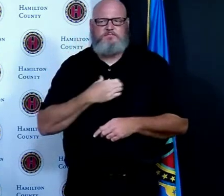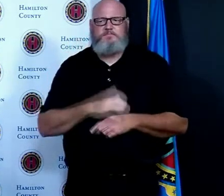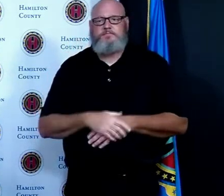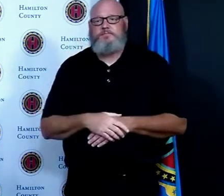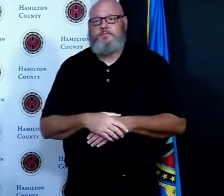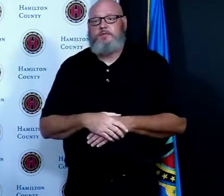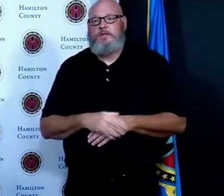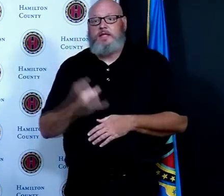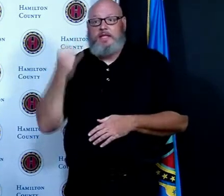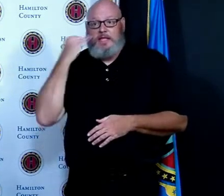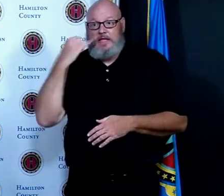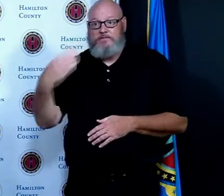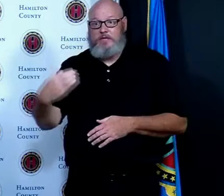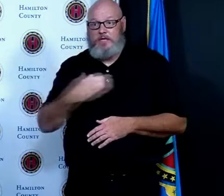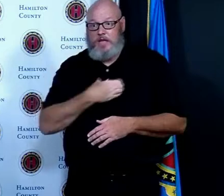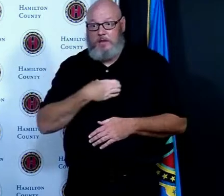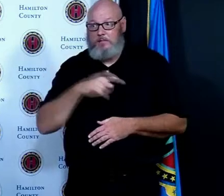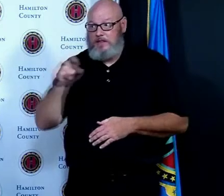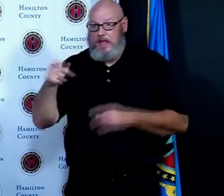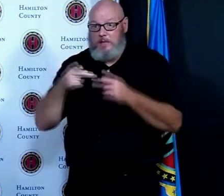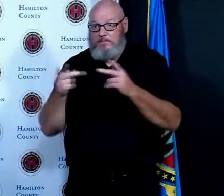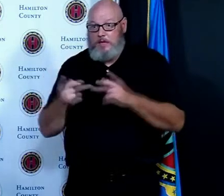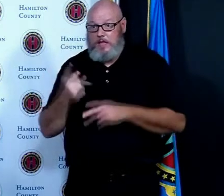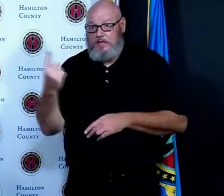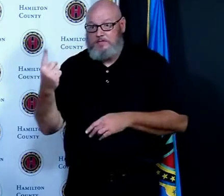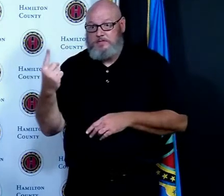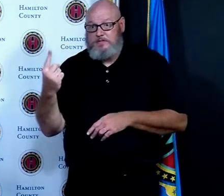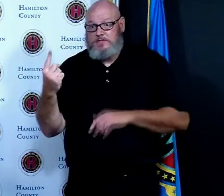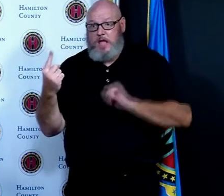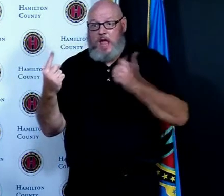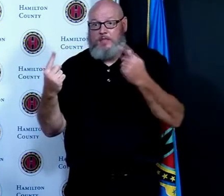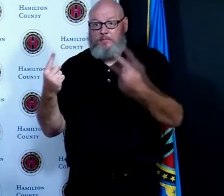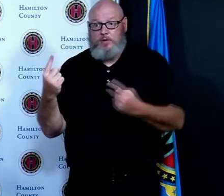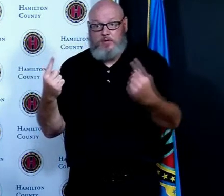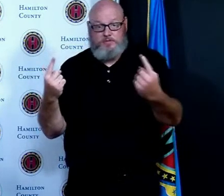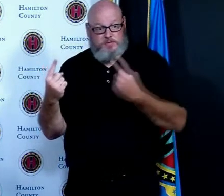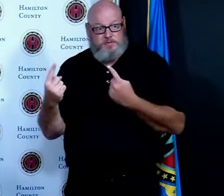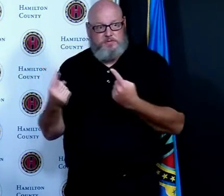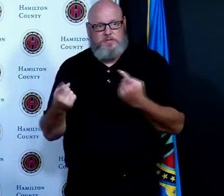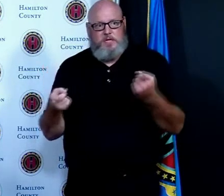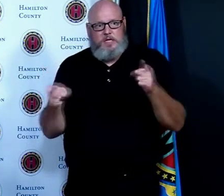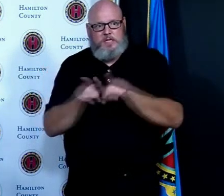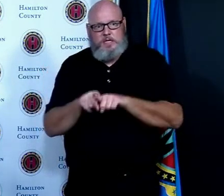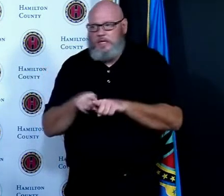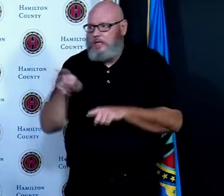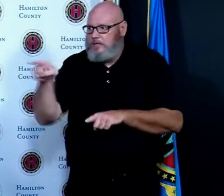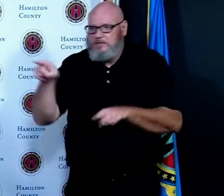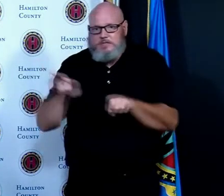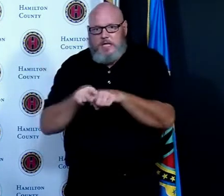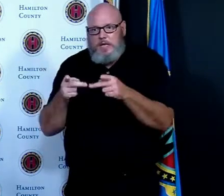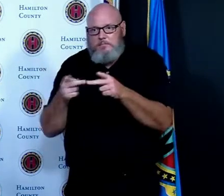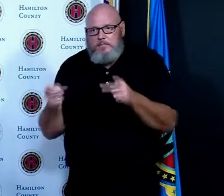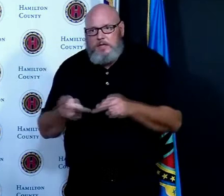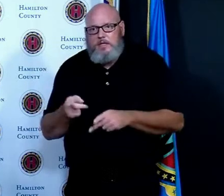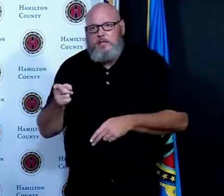and oftentimes that inspires businesses to come into compliance I routinely share that if we as